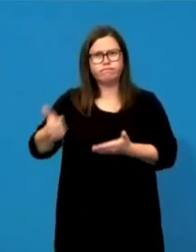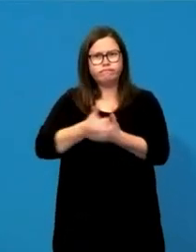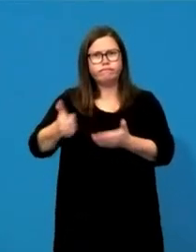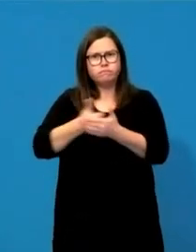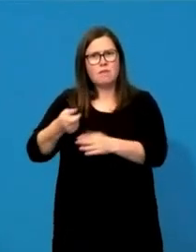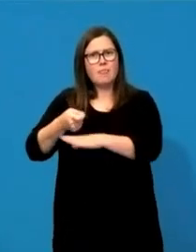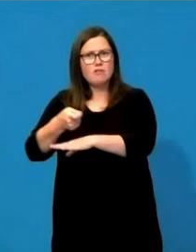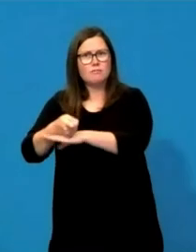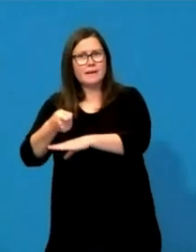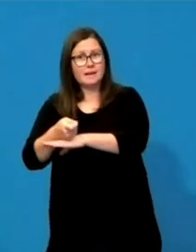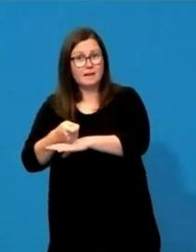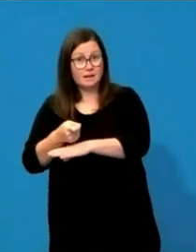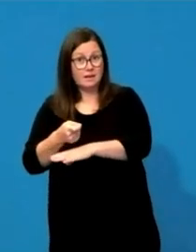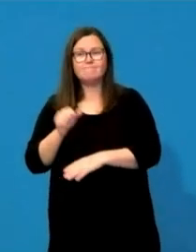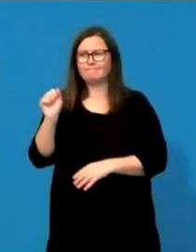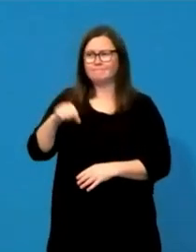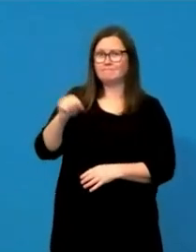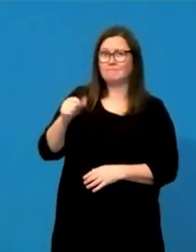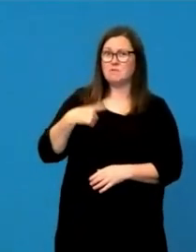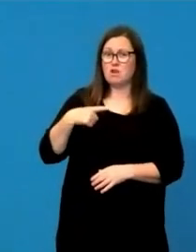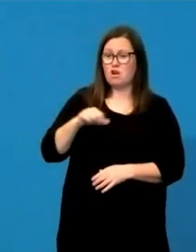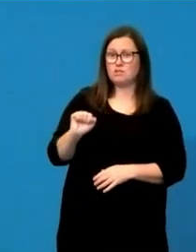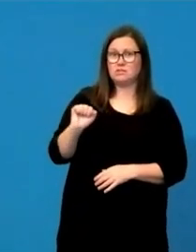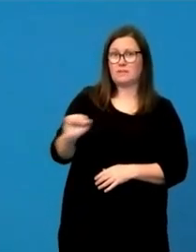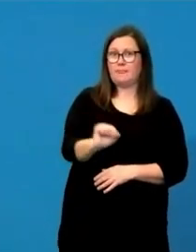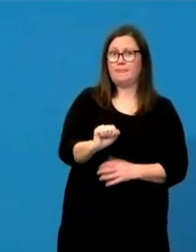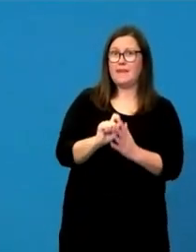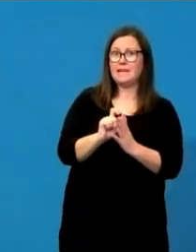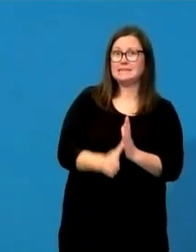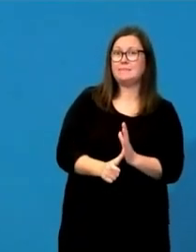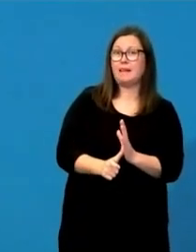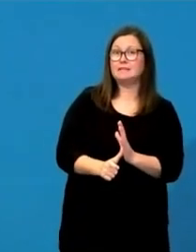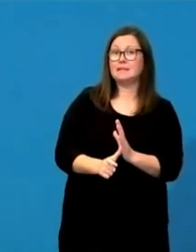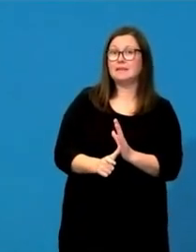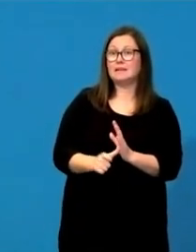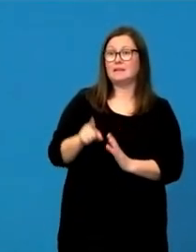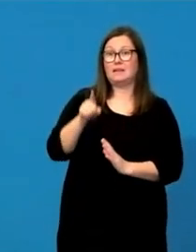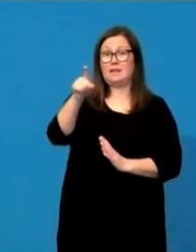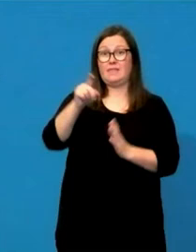Because of their disabilities, they took that into consideration on early intervention